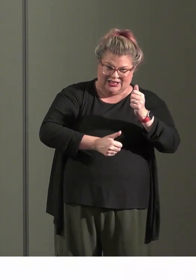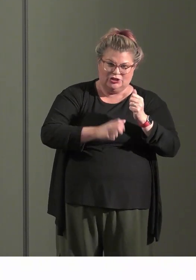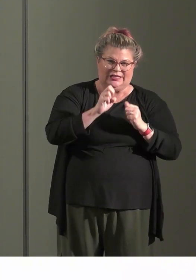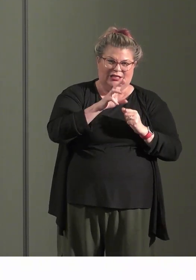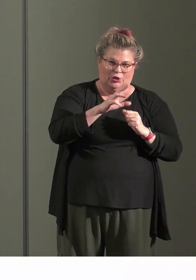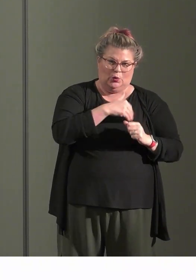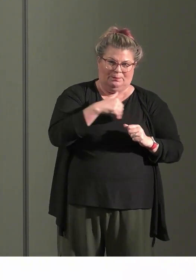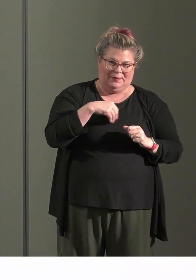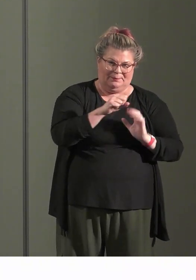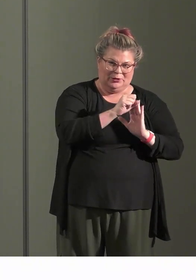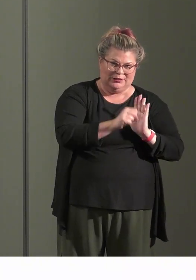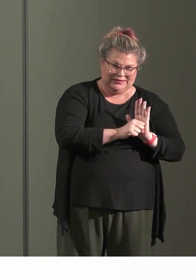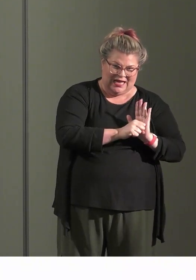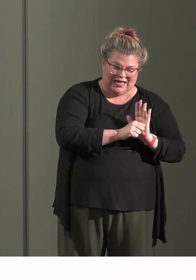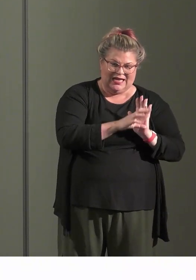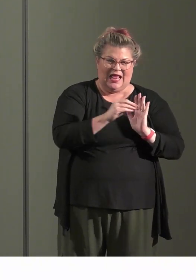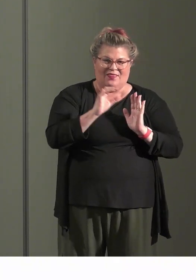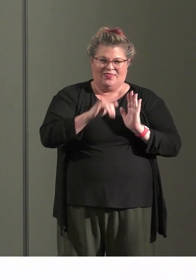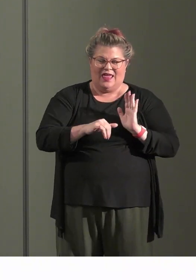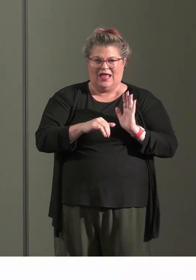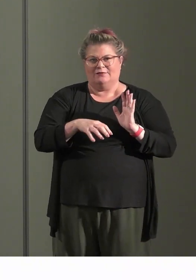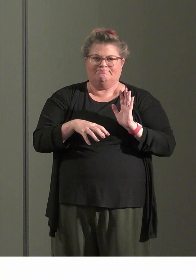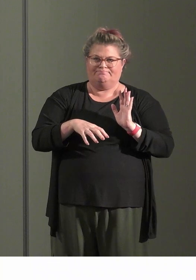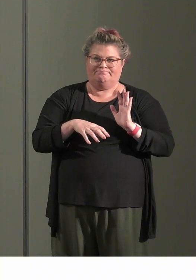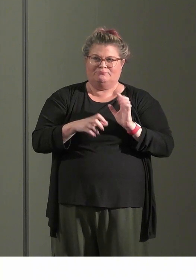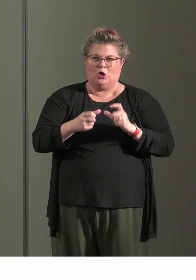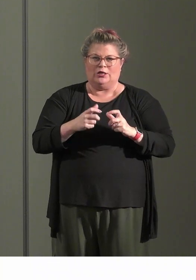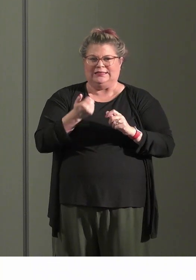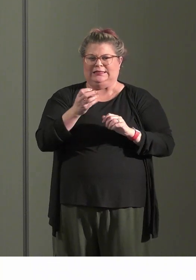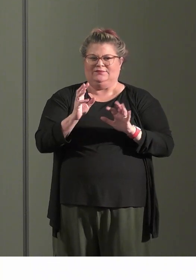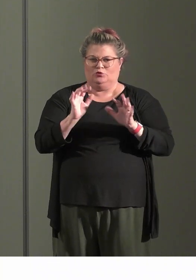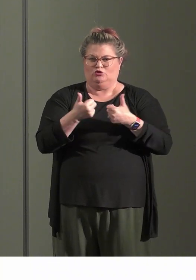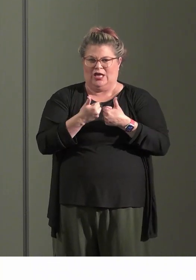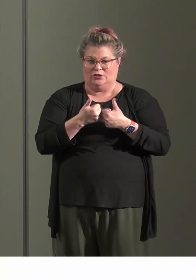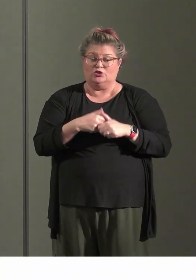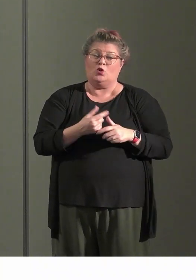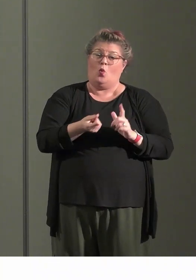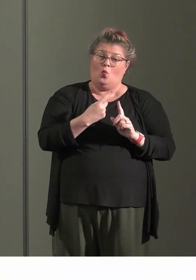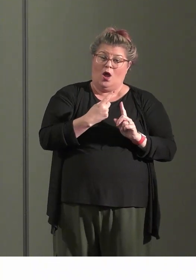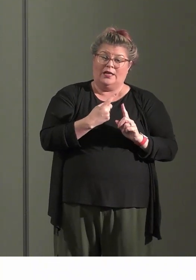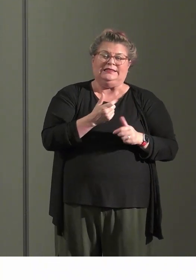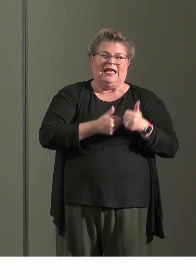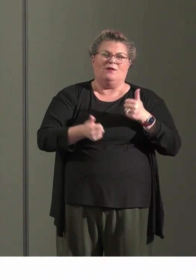state that possess a couple of challenges one is the administrative challenge to